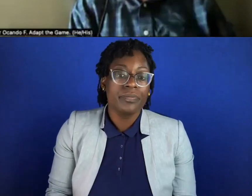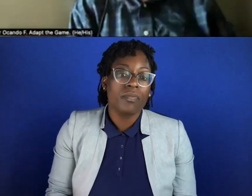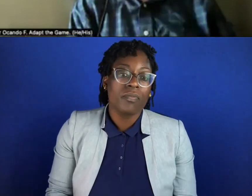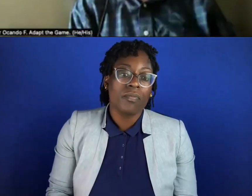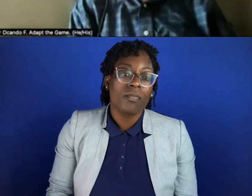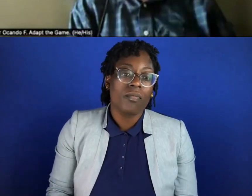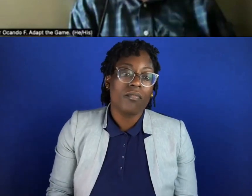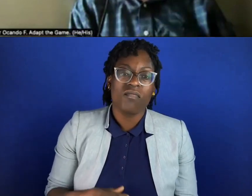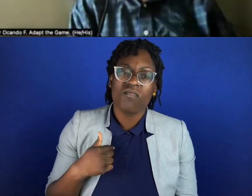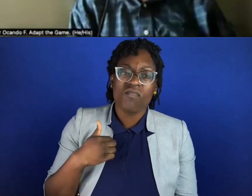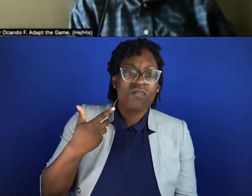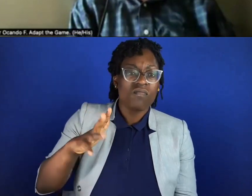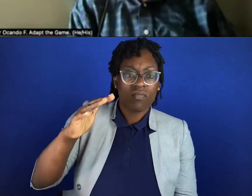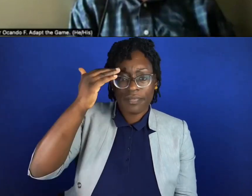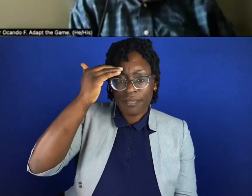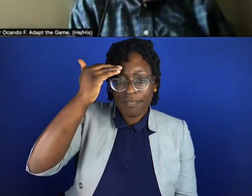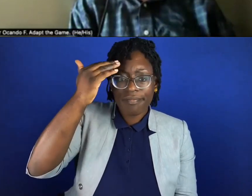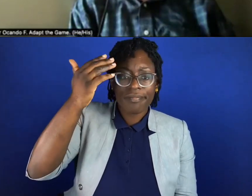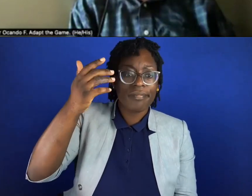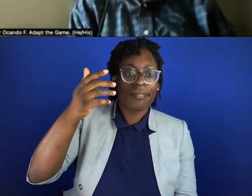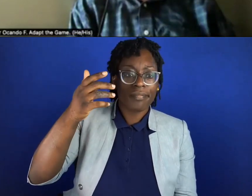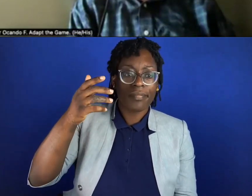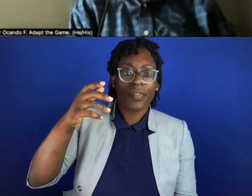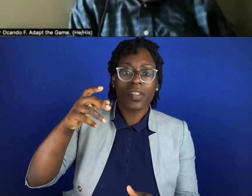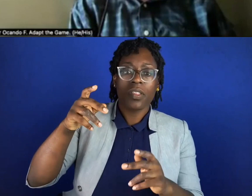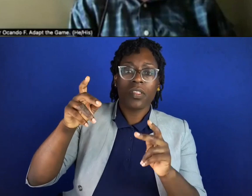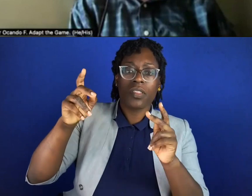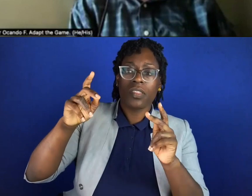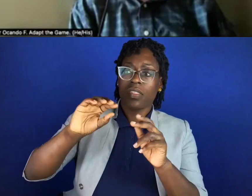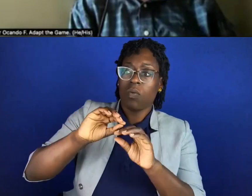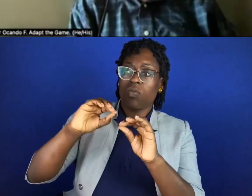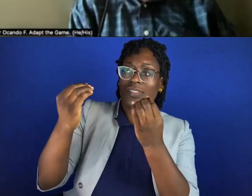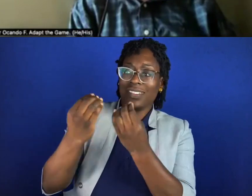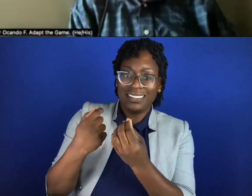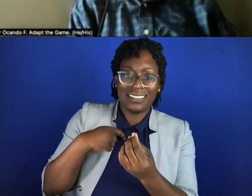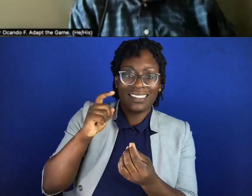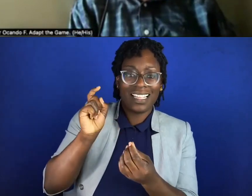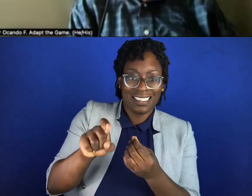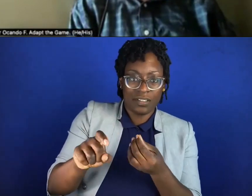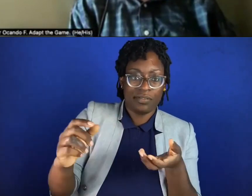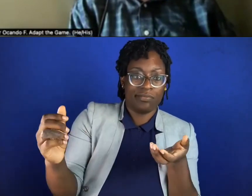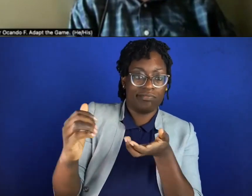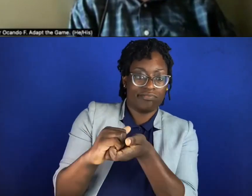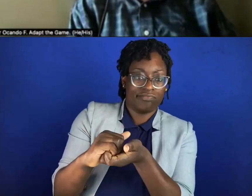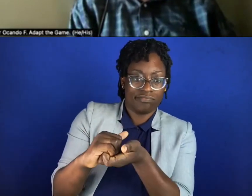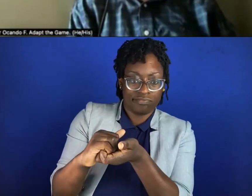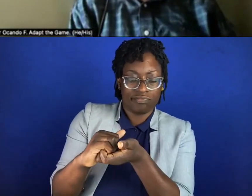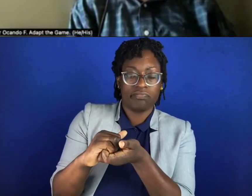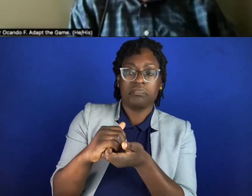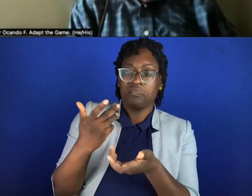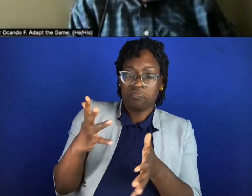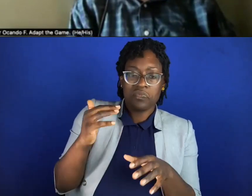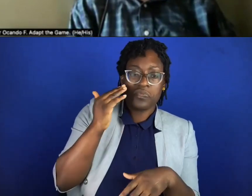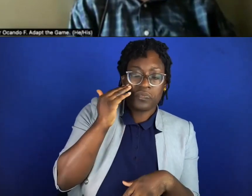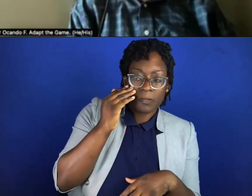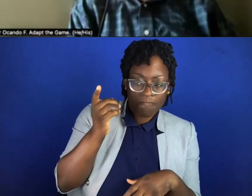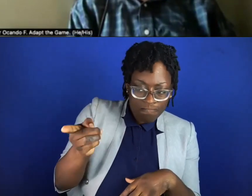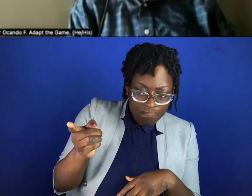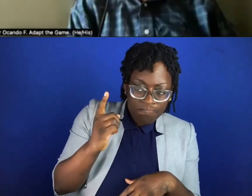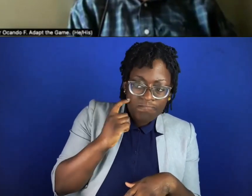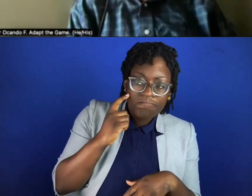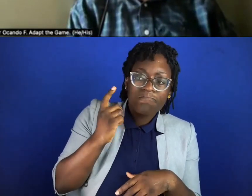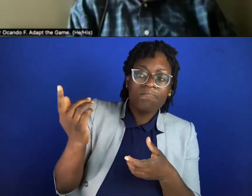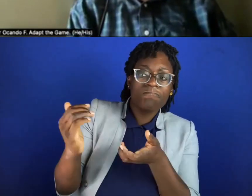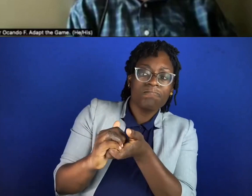I knew the provider I needed to work with and through networking in my local community,